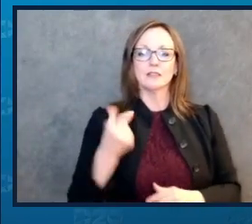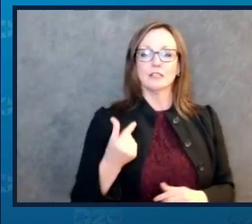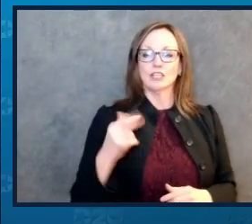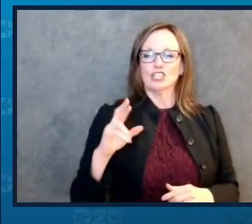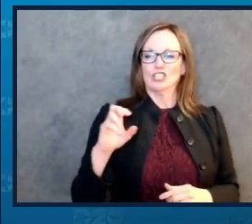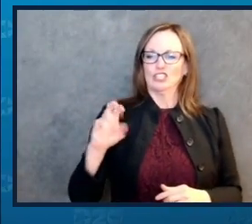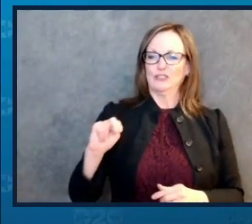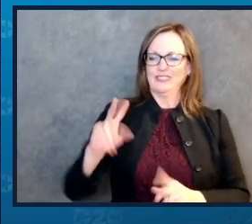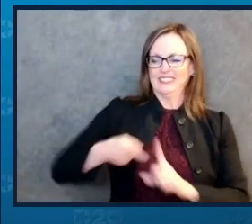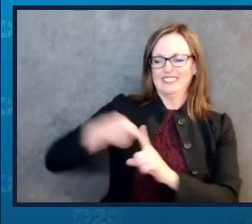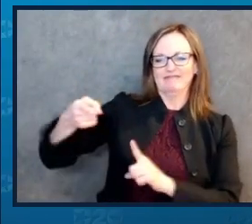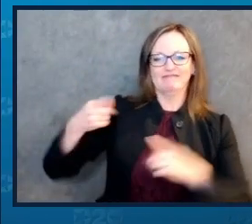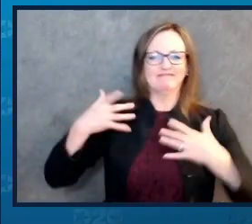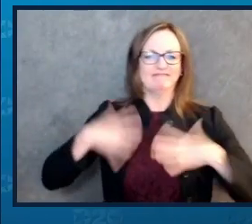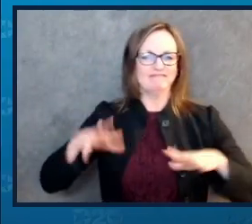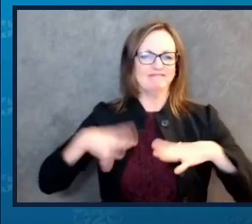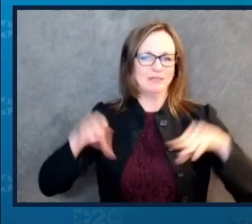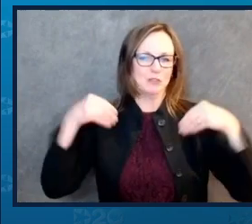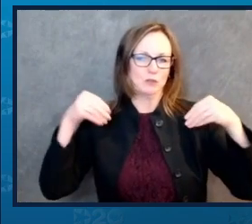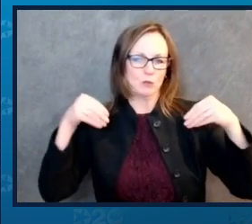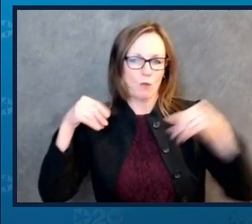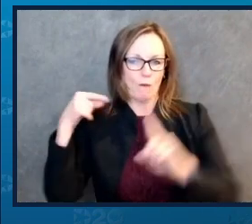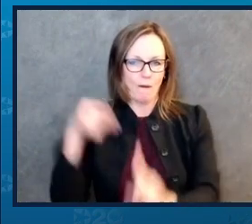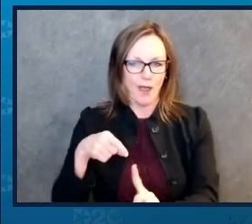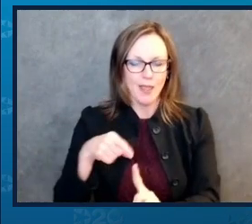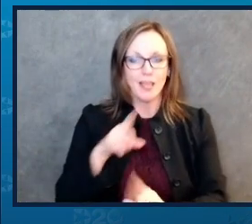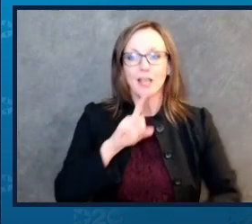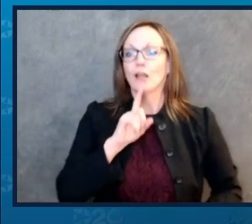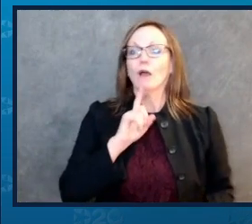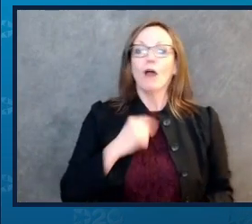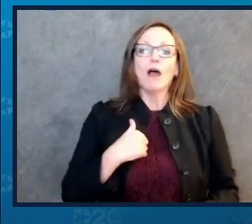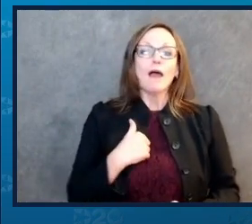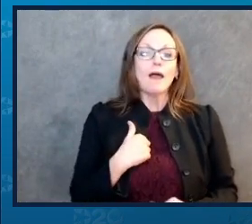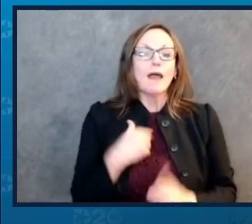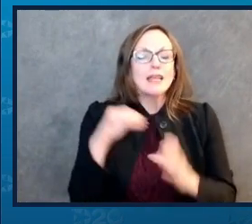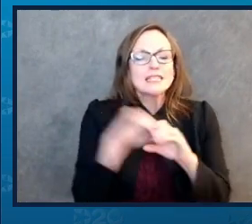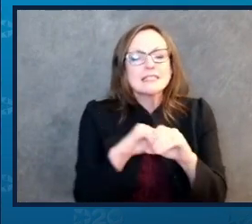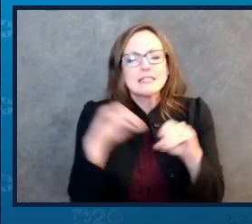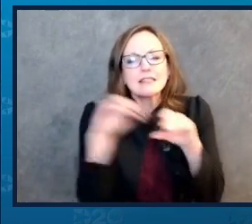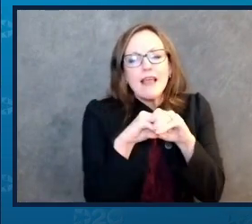MINE FOR LIFE. I WORKED HARD TO SAVE MONEY TO